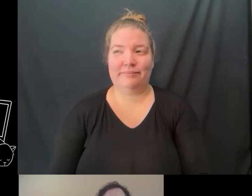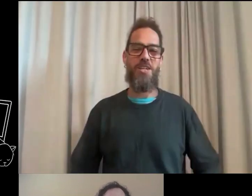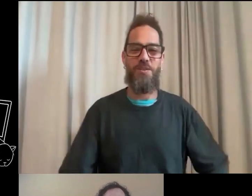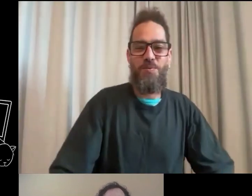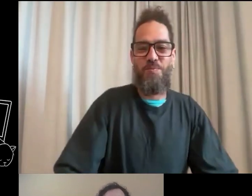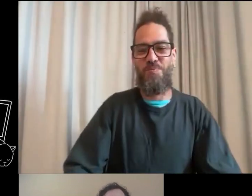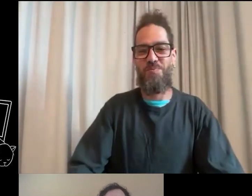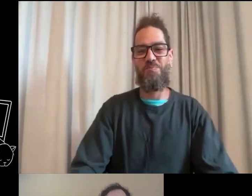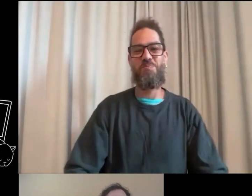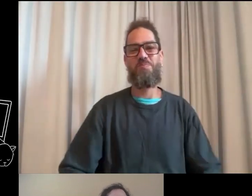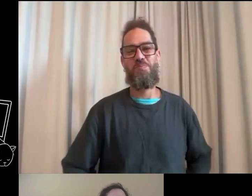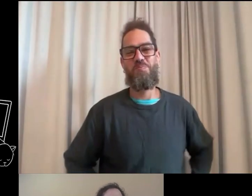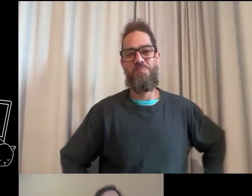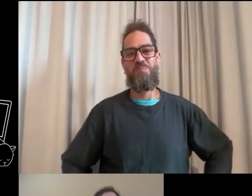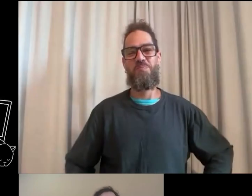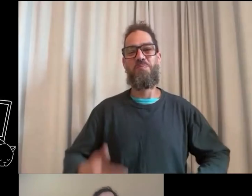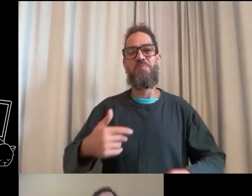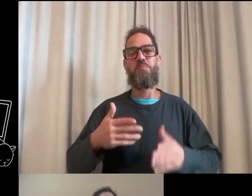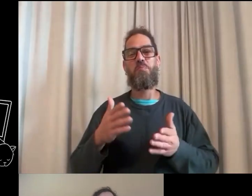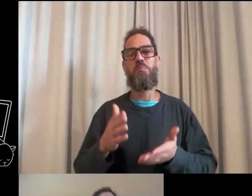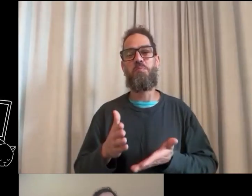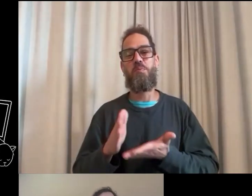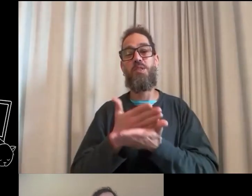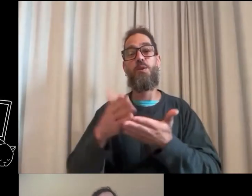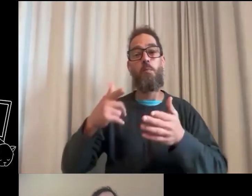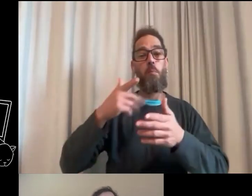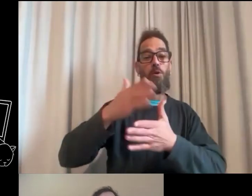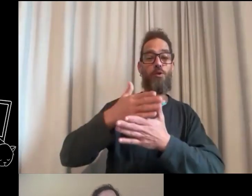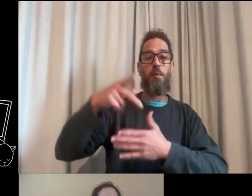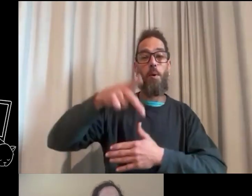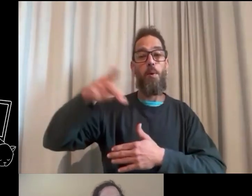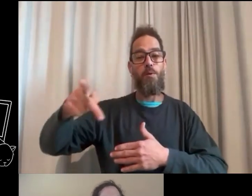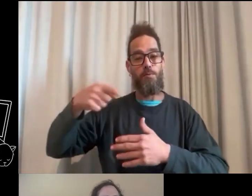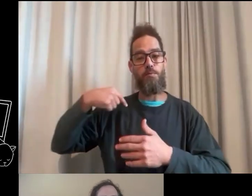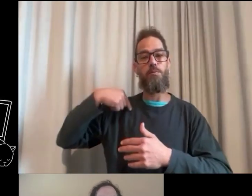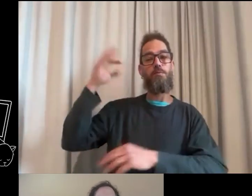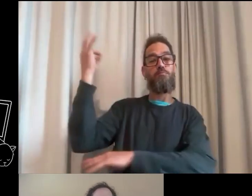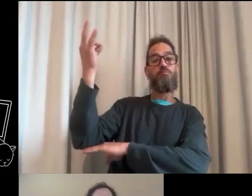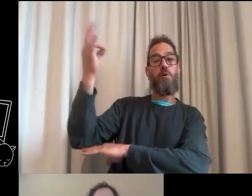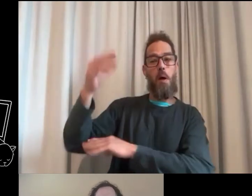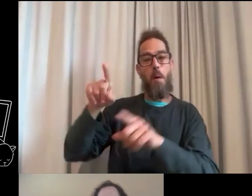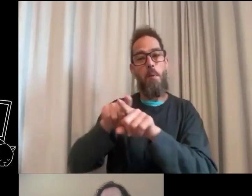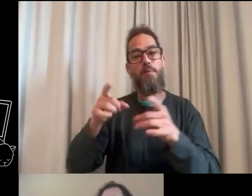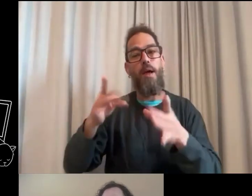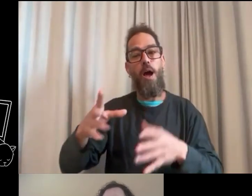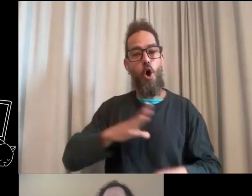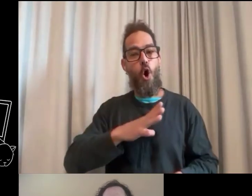we will be publishing a short PowerPoint that has the highlight slides in it that I showed today